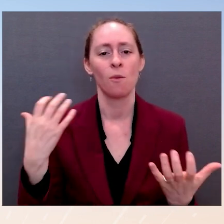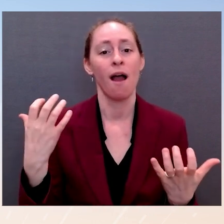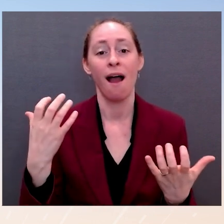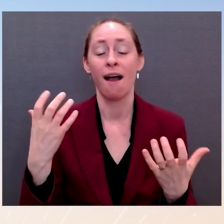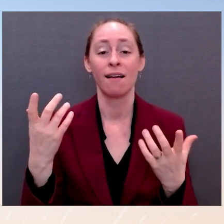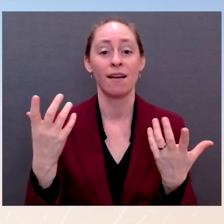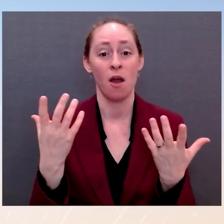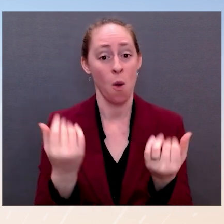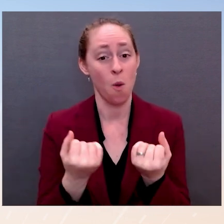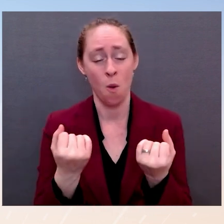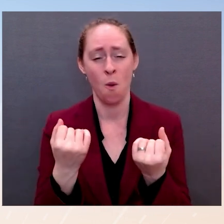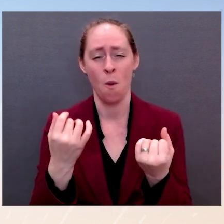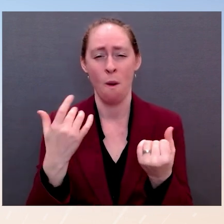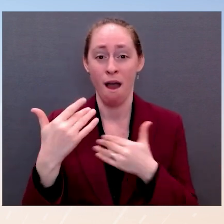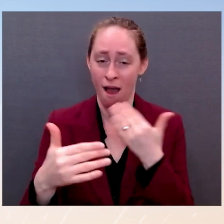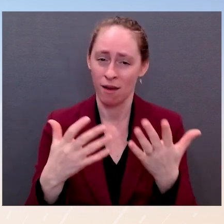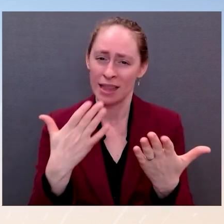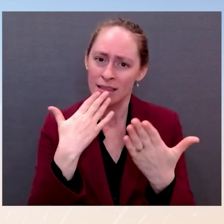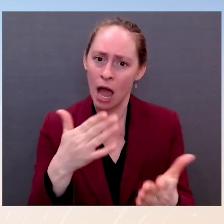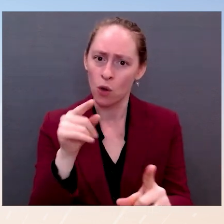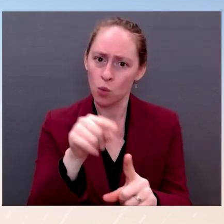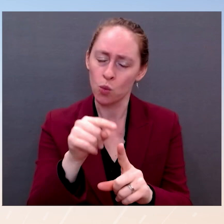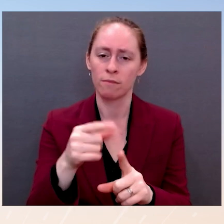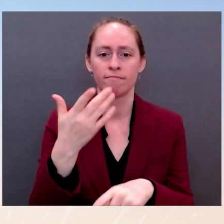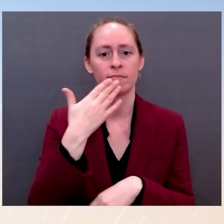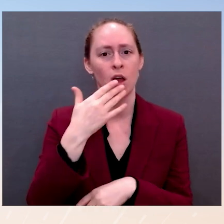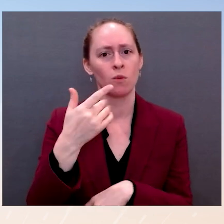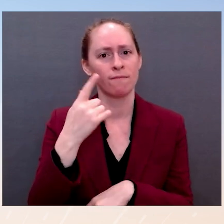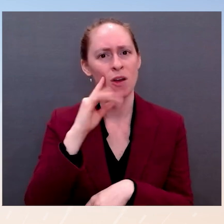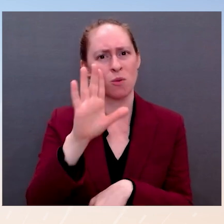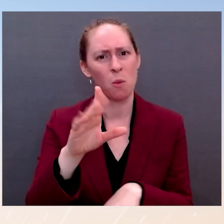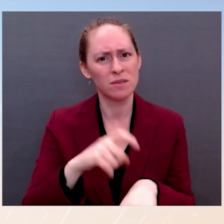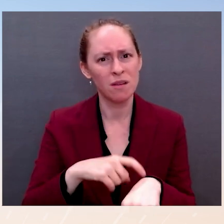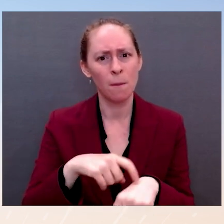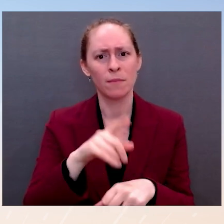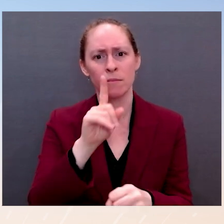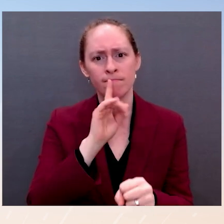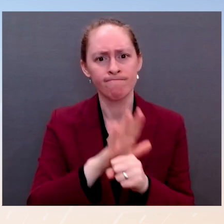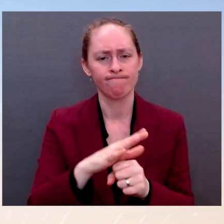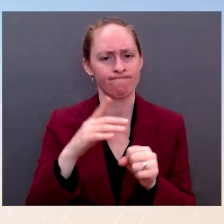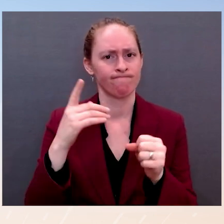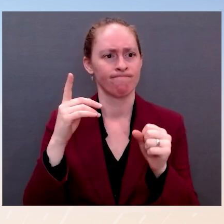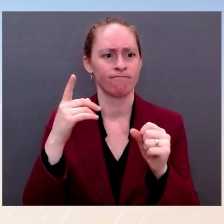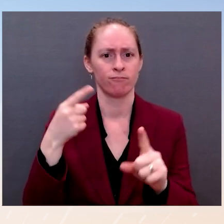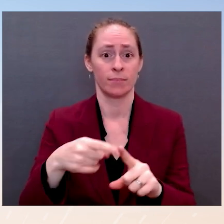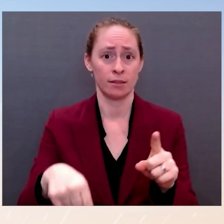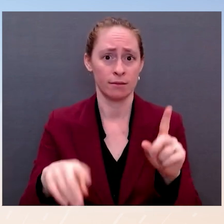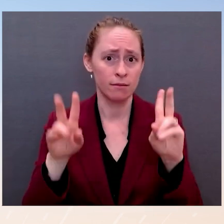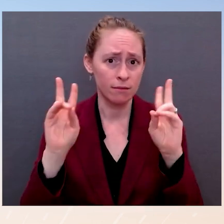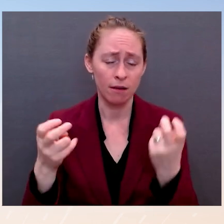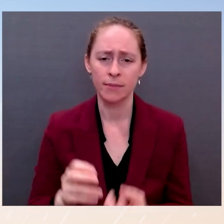and thank you personally for your time commitment to the issue for caring about this issue.